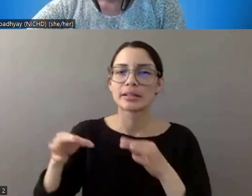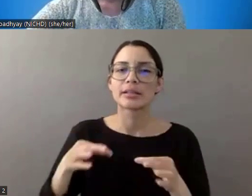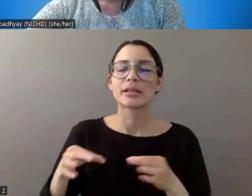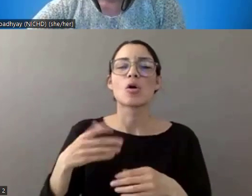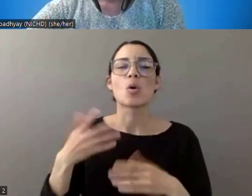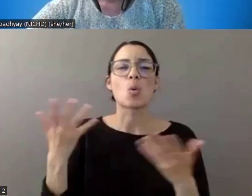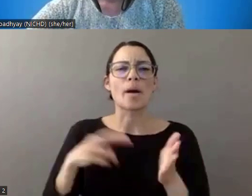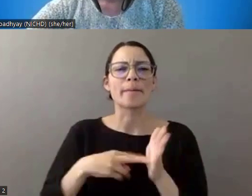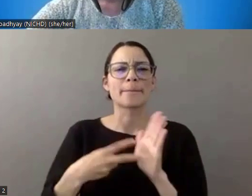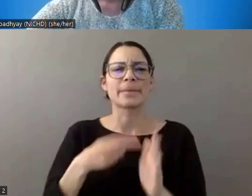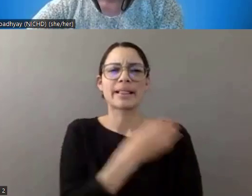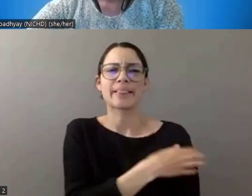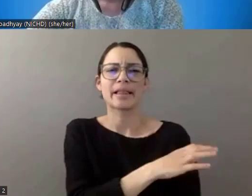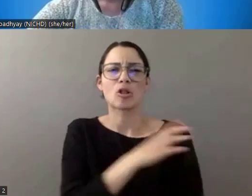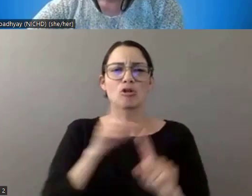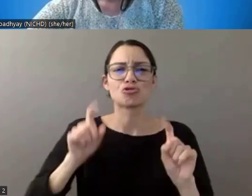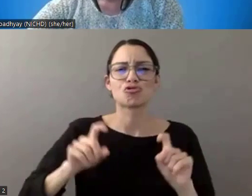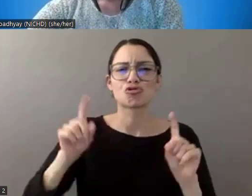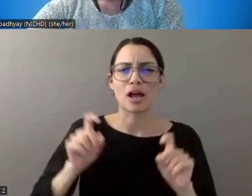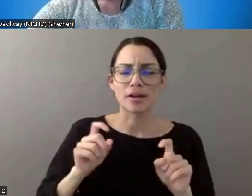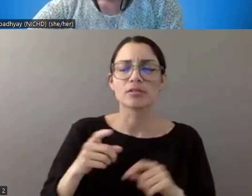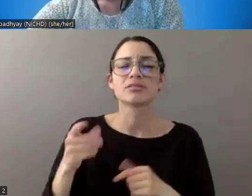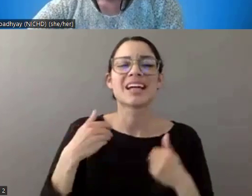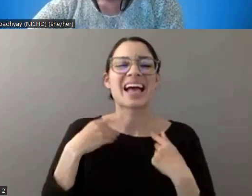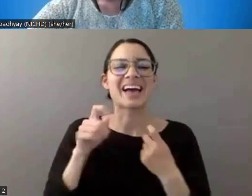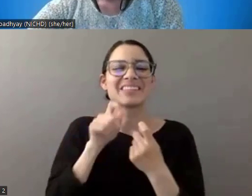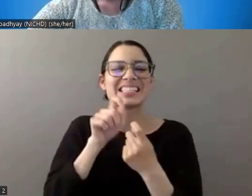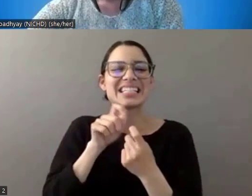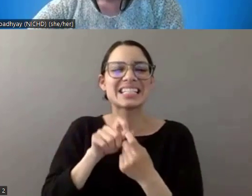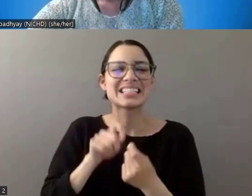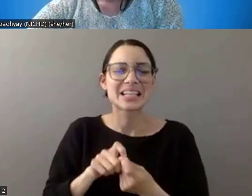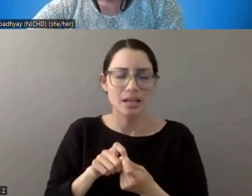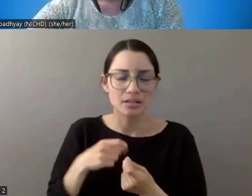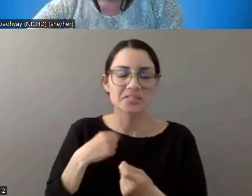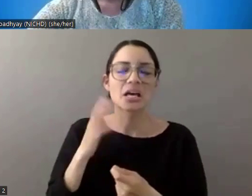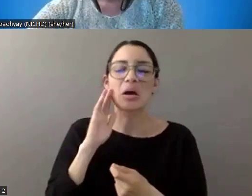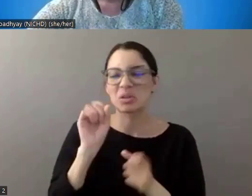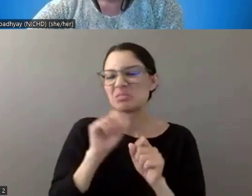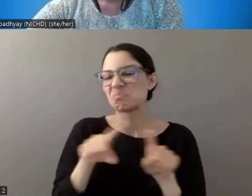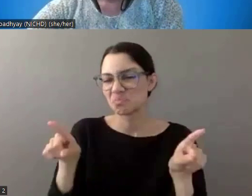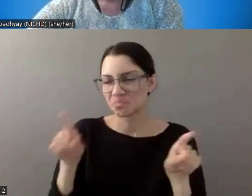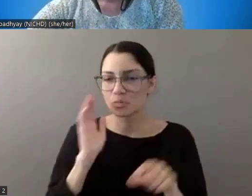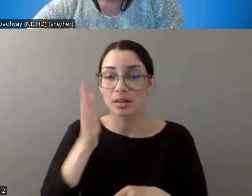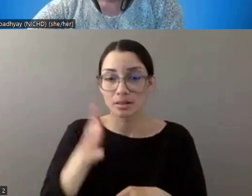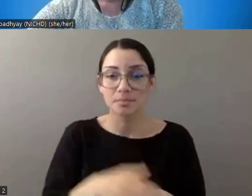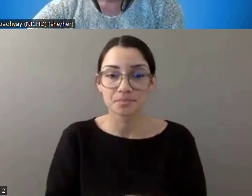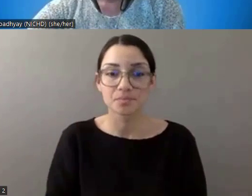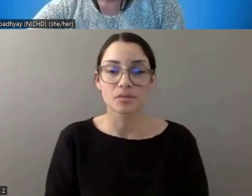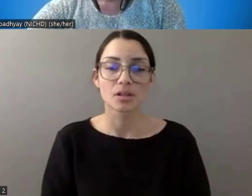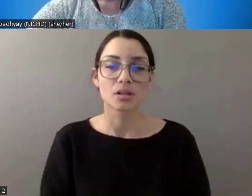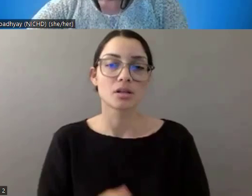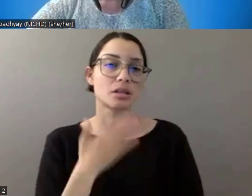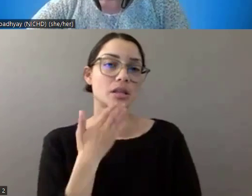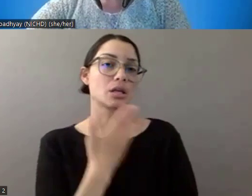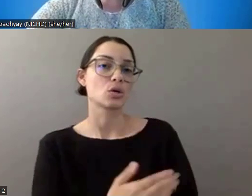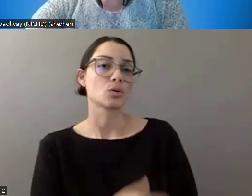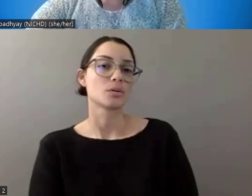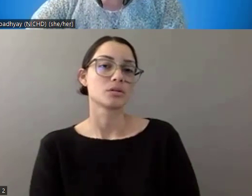So there are details on the page that I'll put the link the chat. Charles Anson: All right. Thank you, Liz.